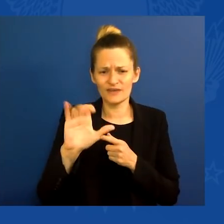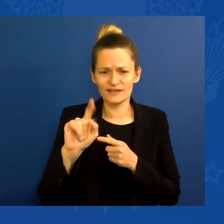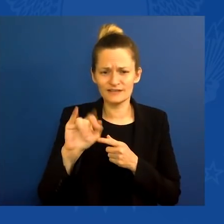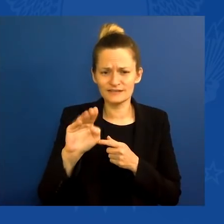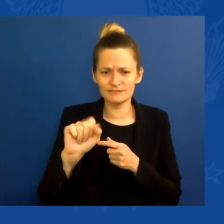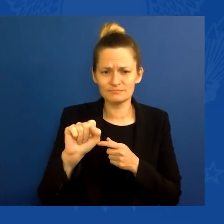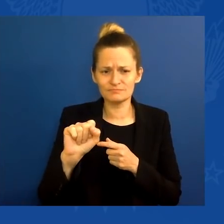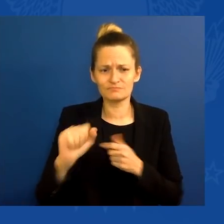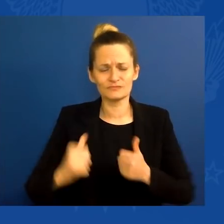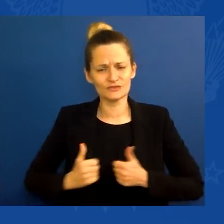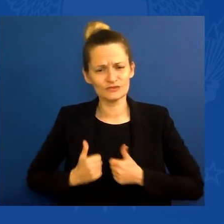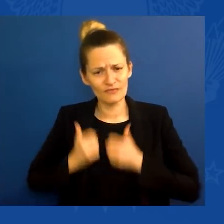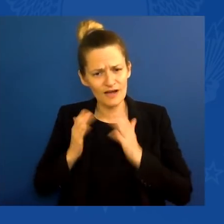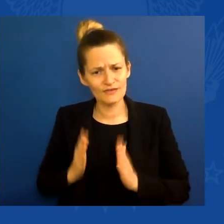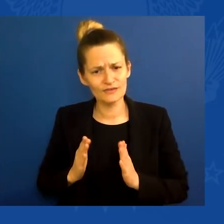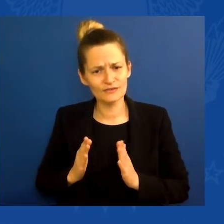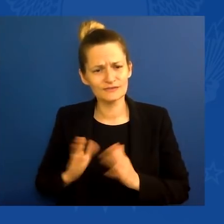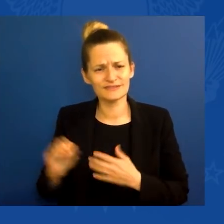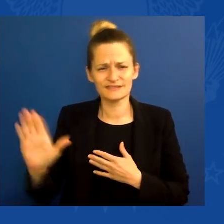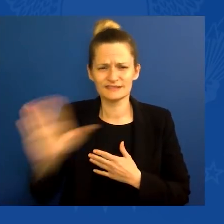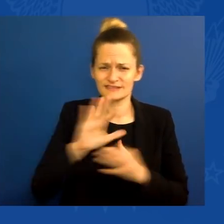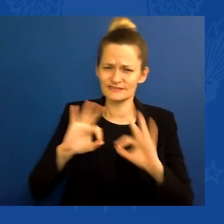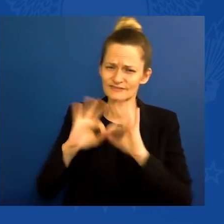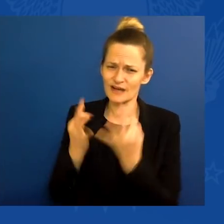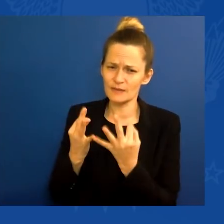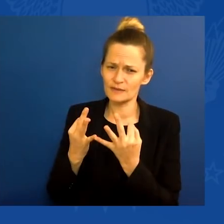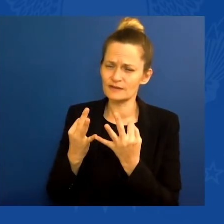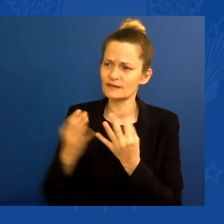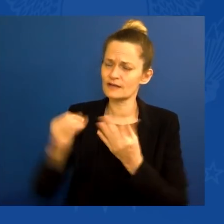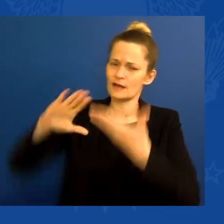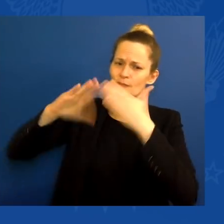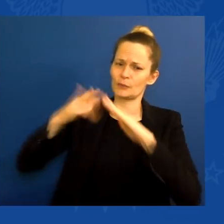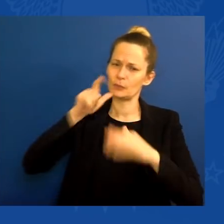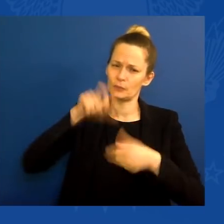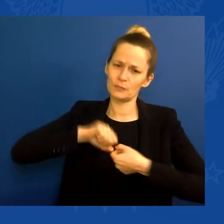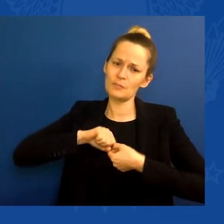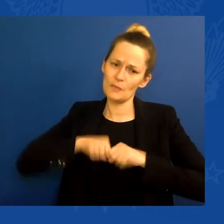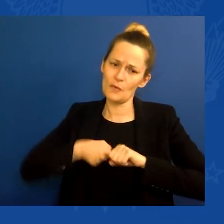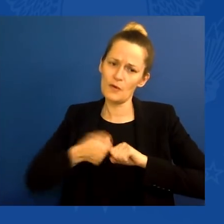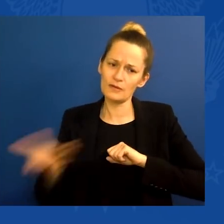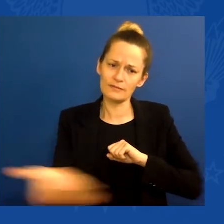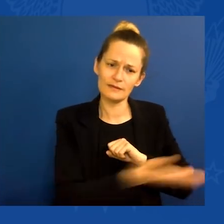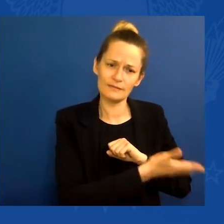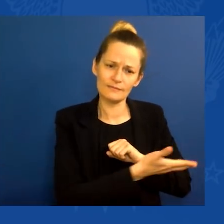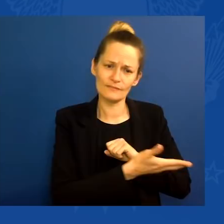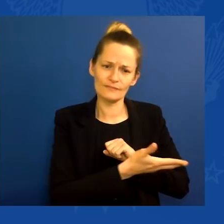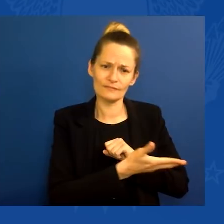I've been receiving updates from my team at the White House that's in close contact with the Justice Department.